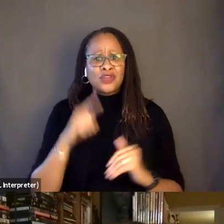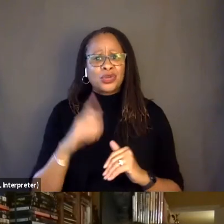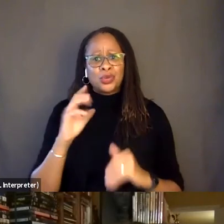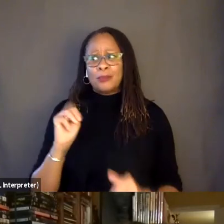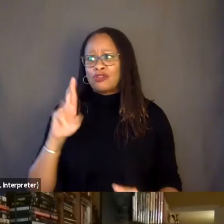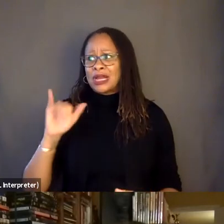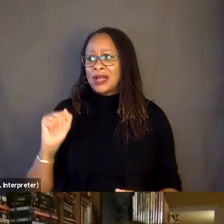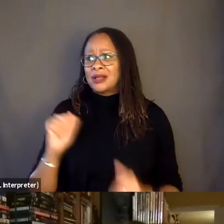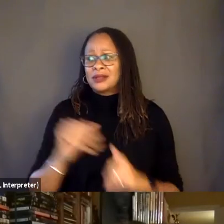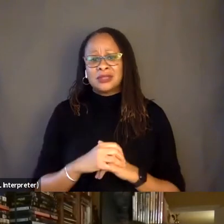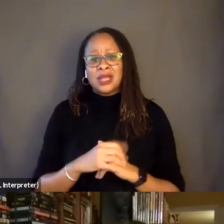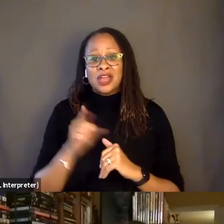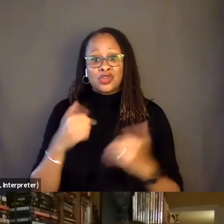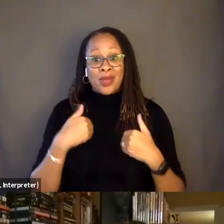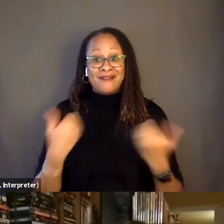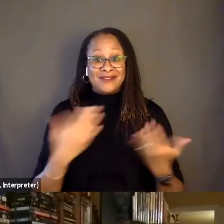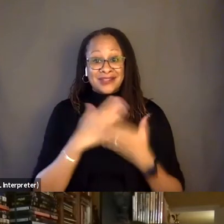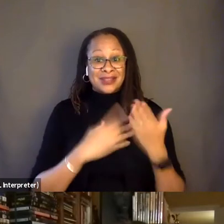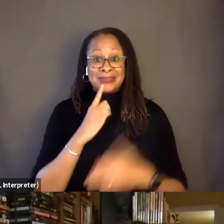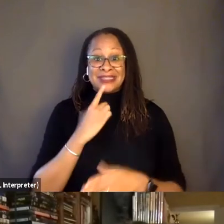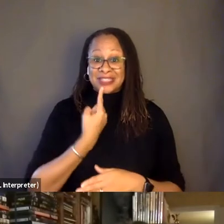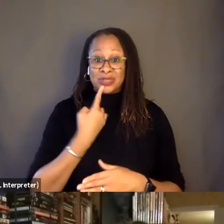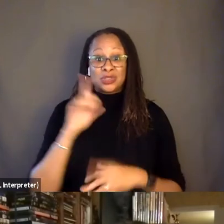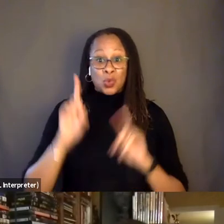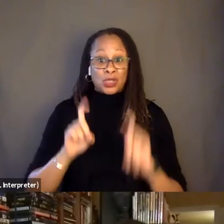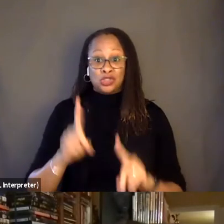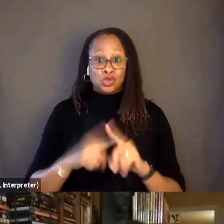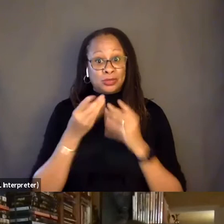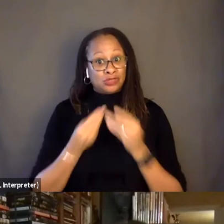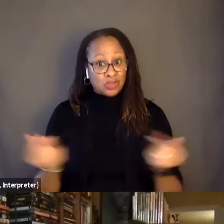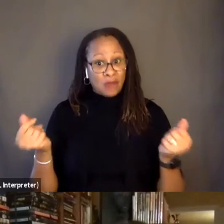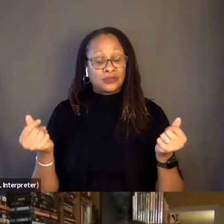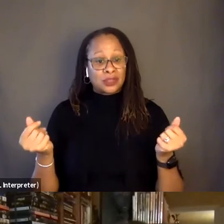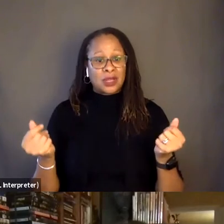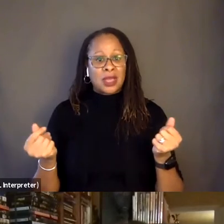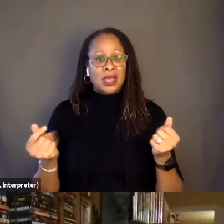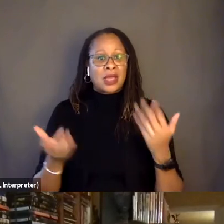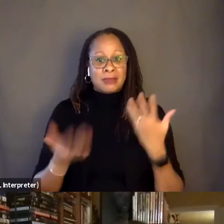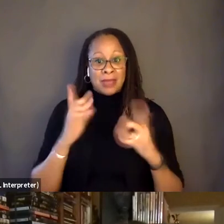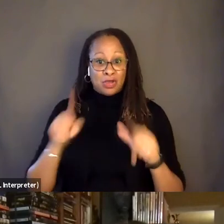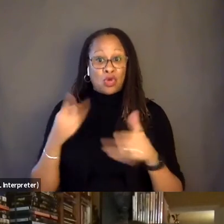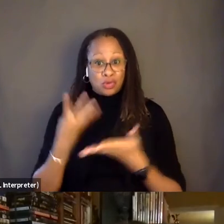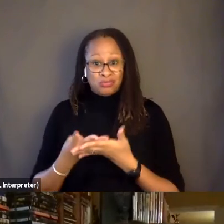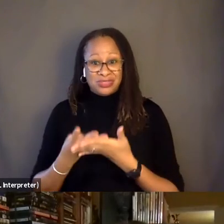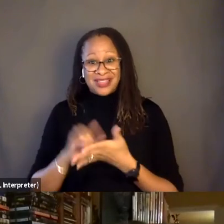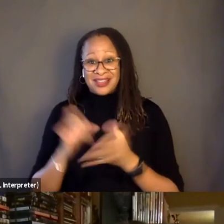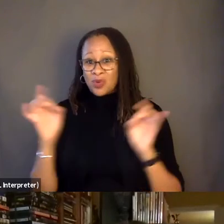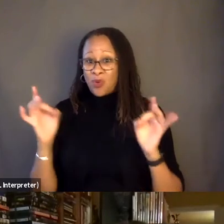You've got some serious questions to be resolved. You might actually go to prison, which is a horrifying prospect.